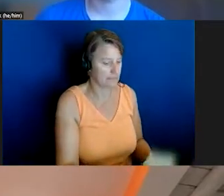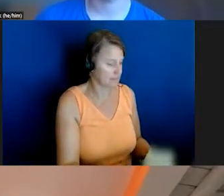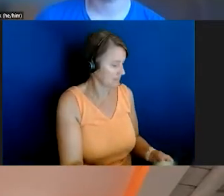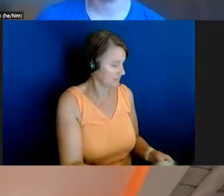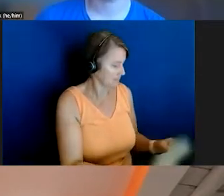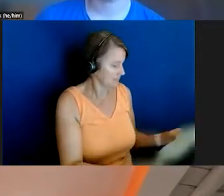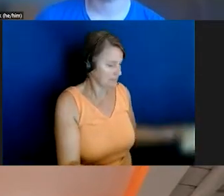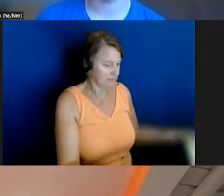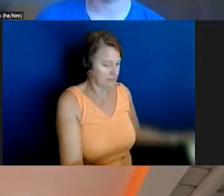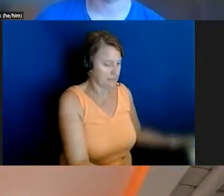I need you to… >> AMY: Can you hear me?